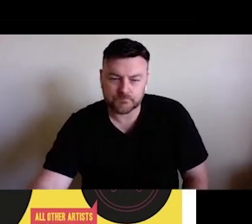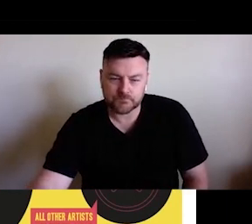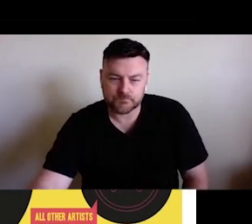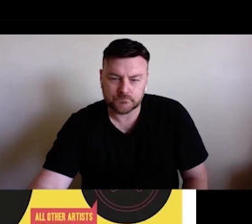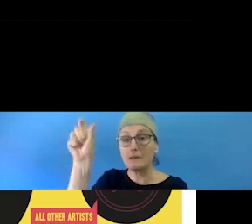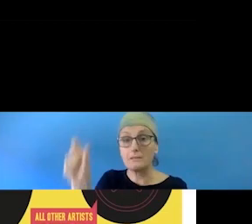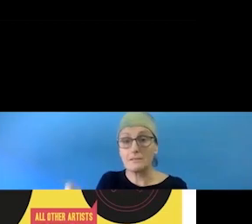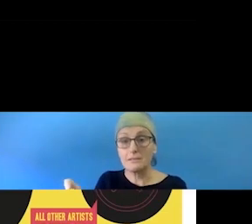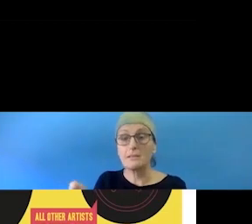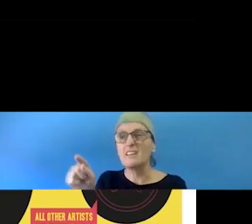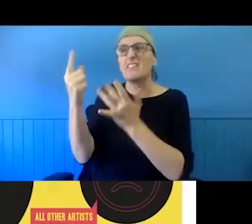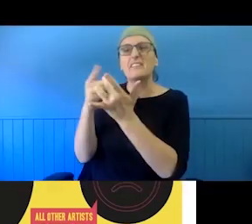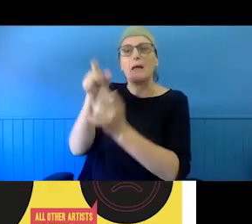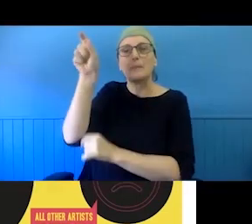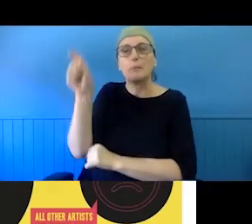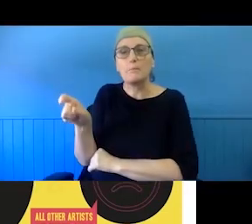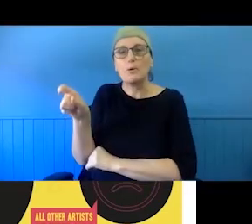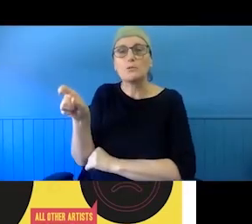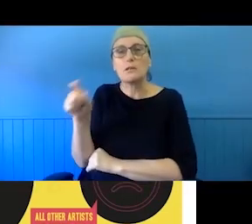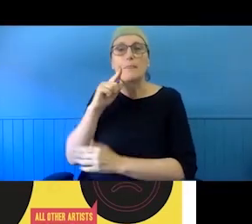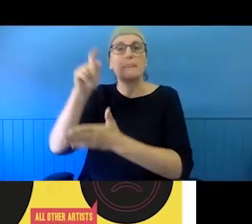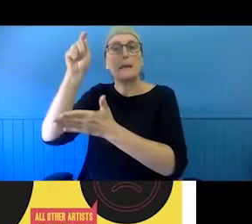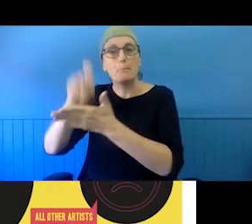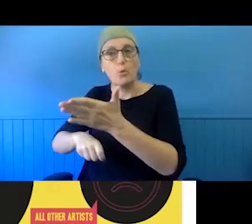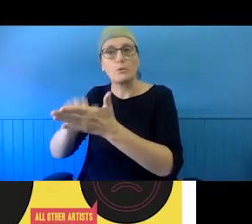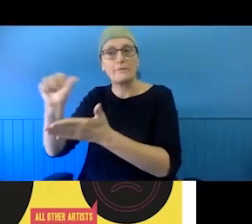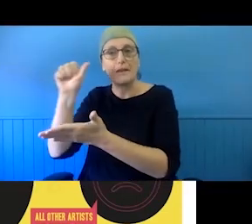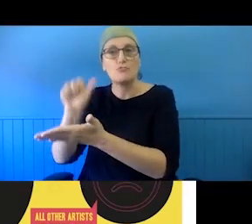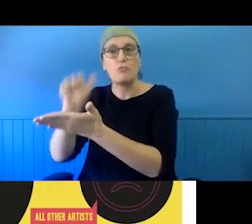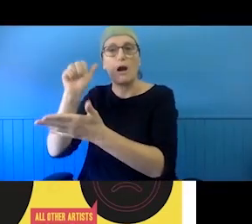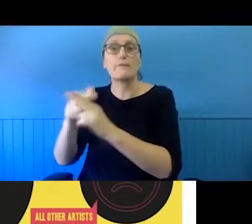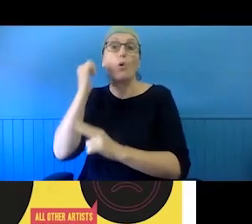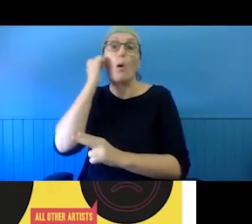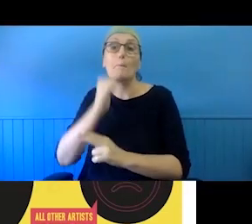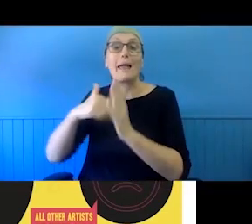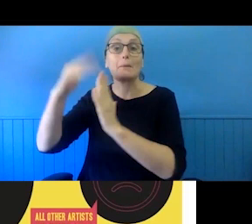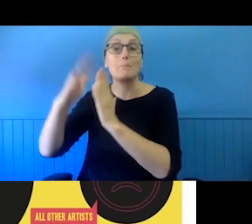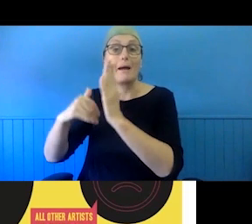to a black paint called vanterblack. If you're not into your paints,